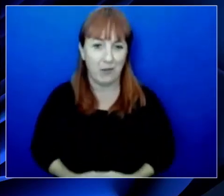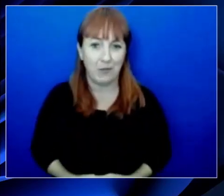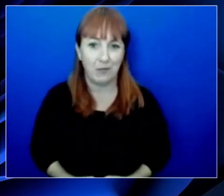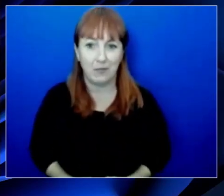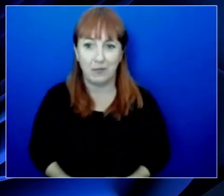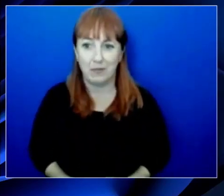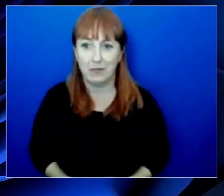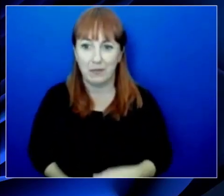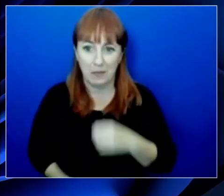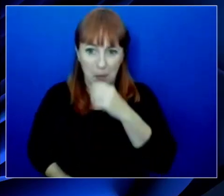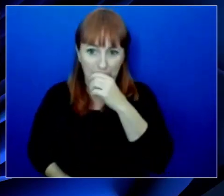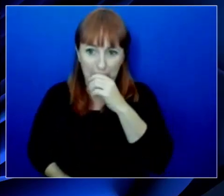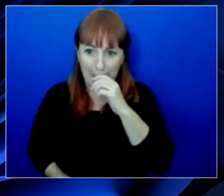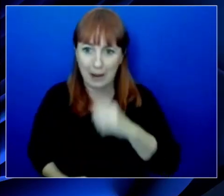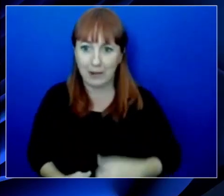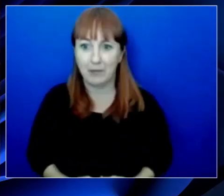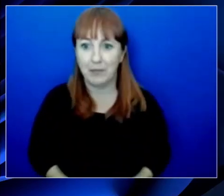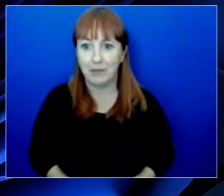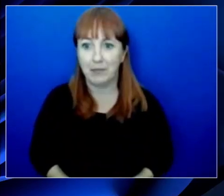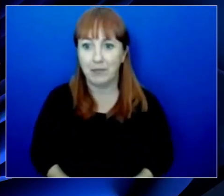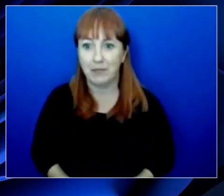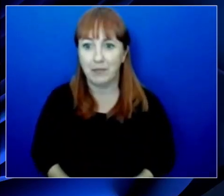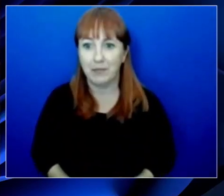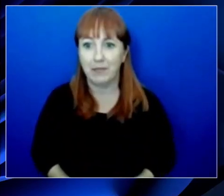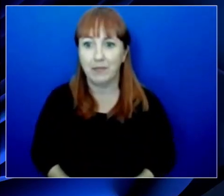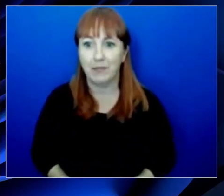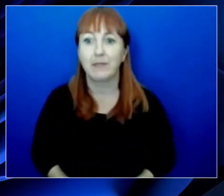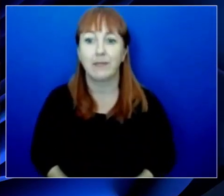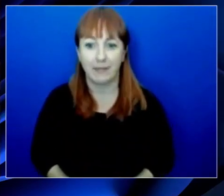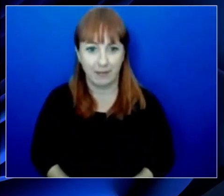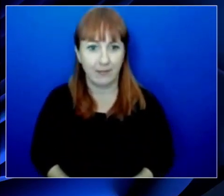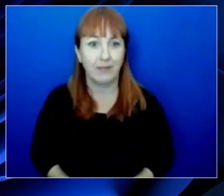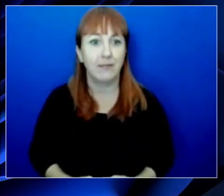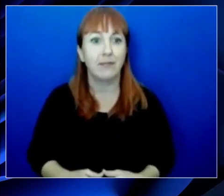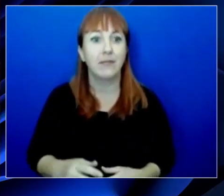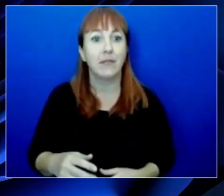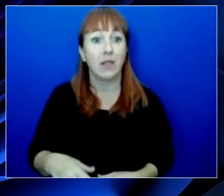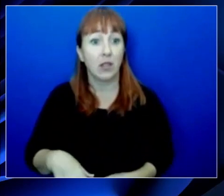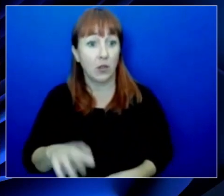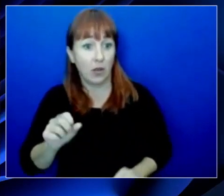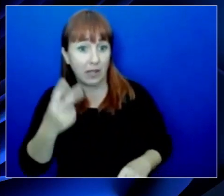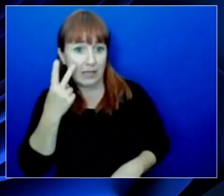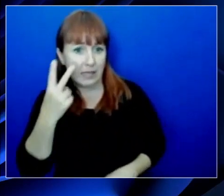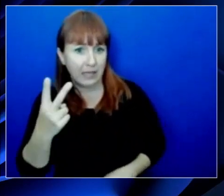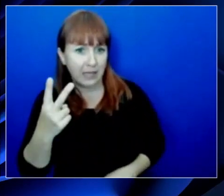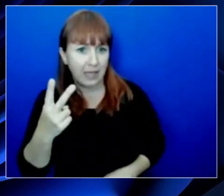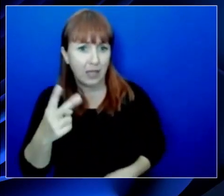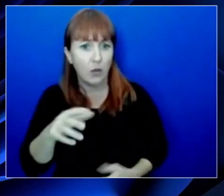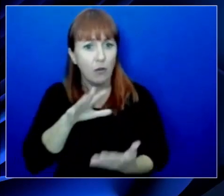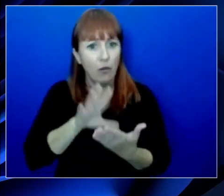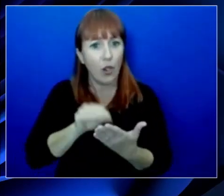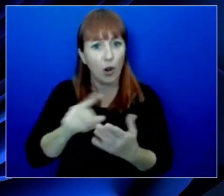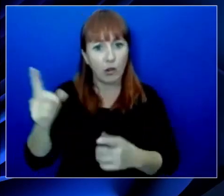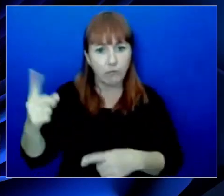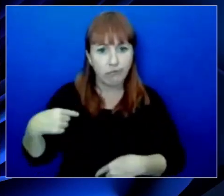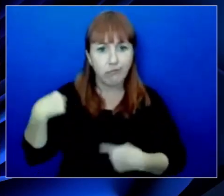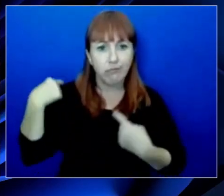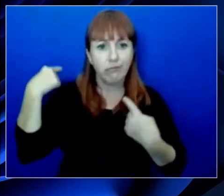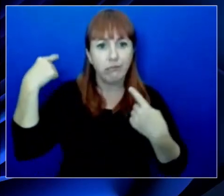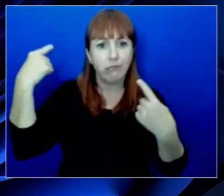Alright thank you Ann So as you can see, you know many of the things that you've learned over the years